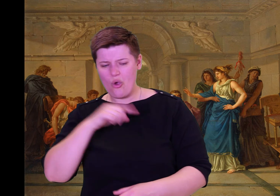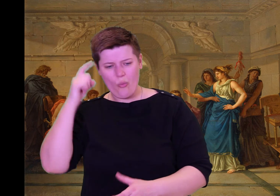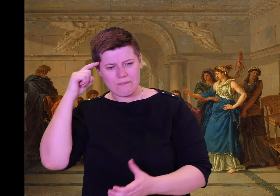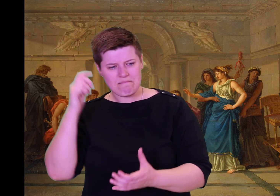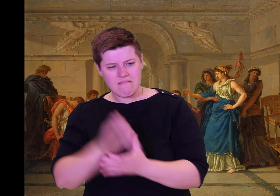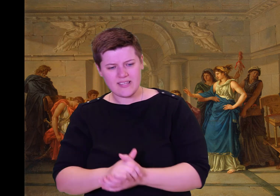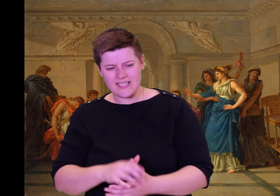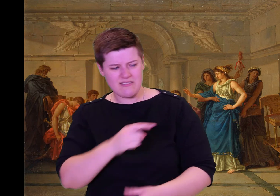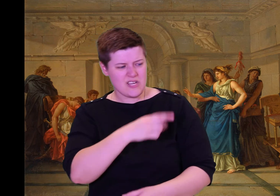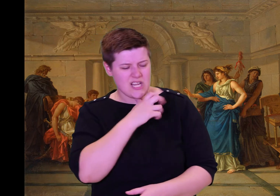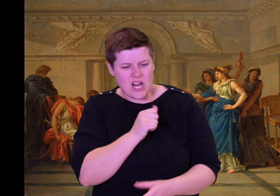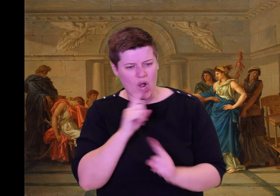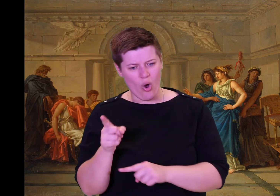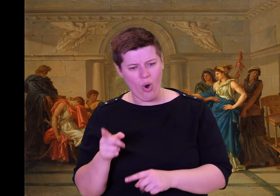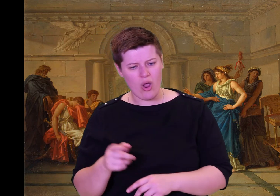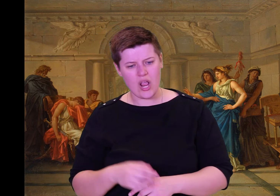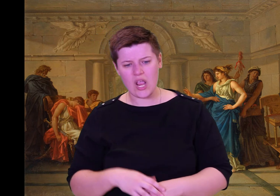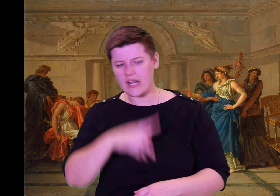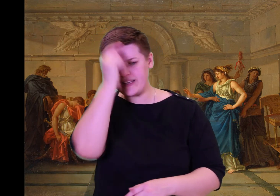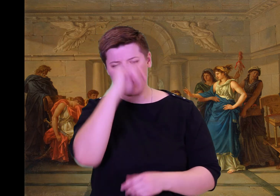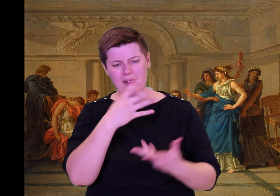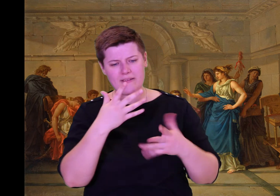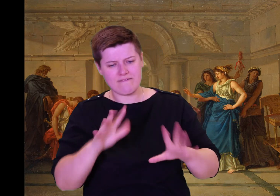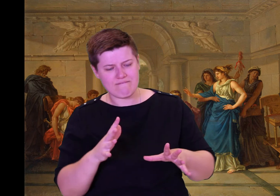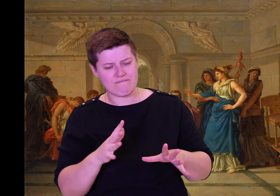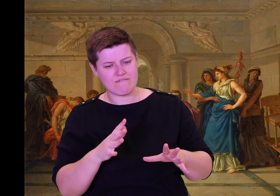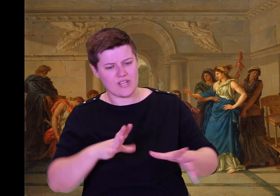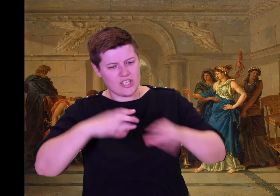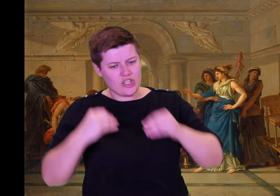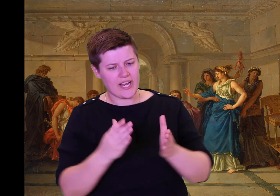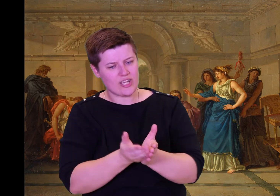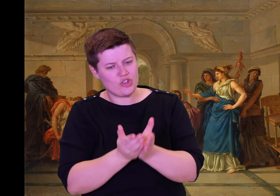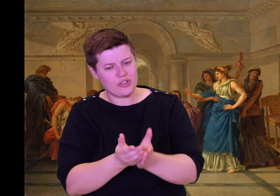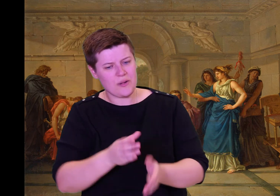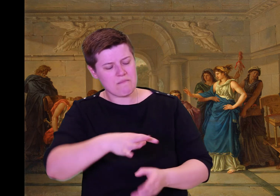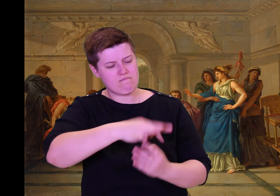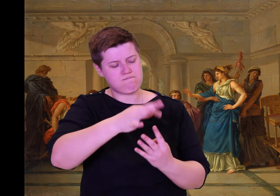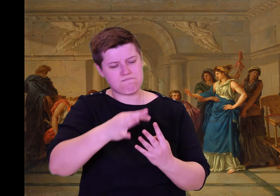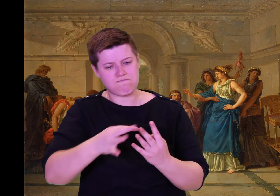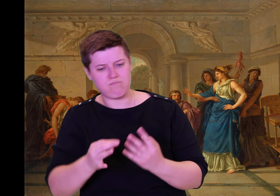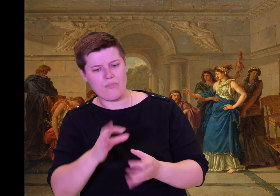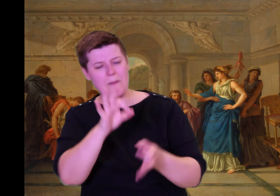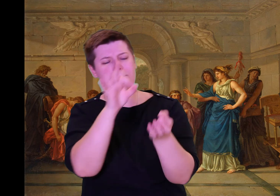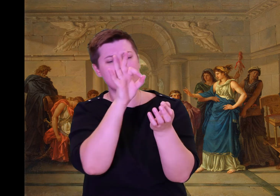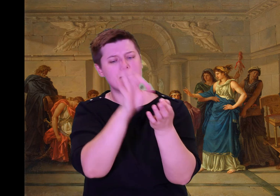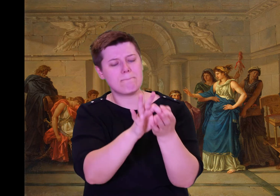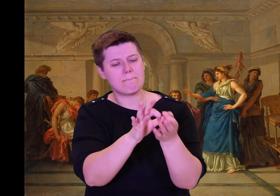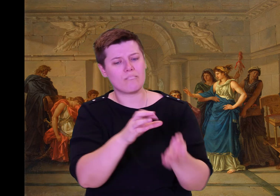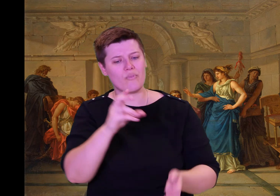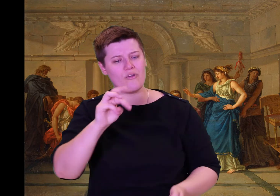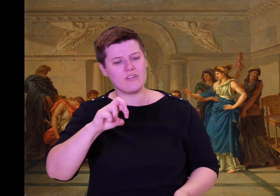picked an ideal crew despite us all! This is the start of worse. May Zeus destroy